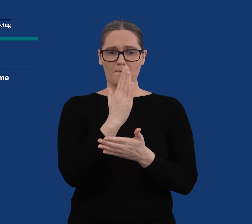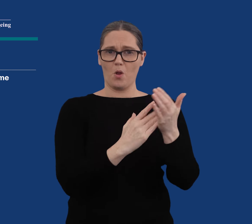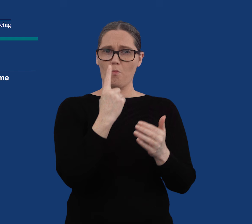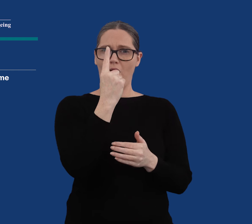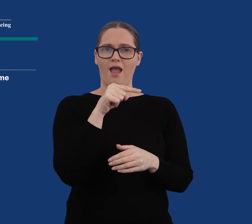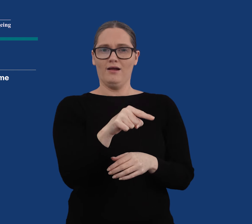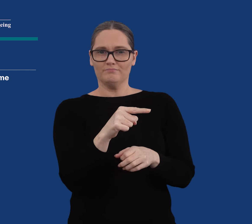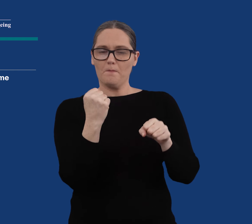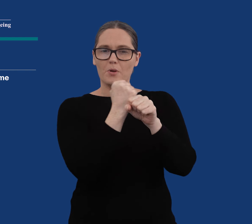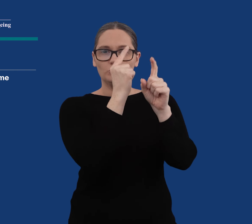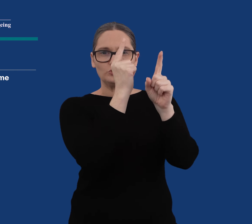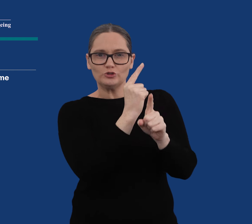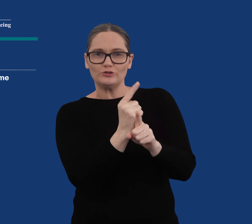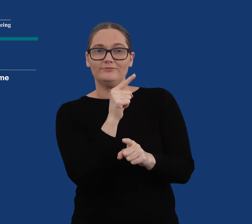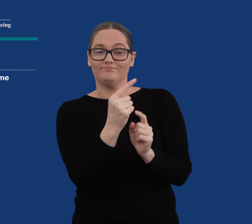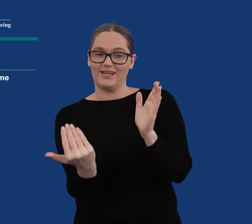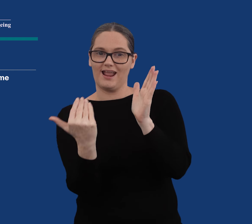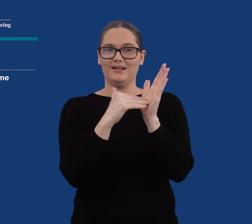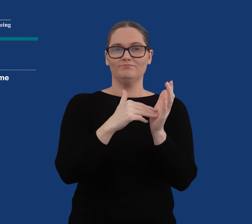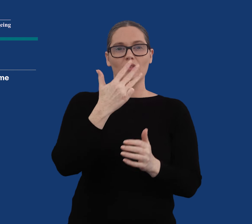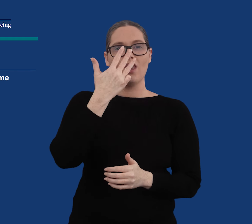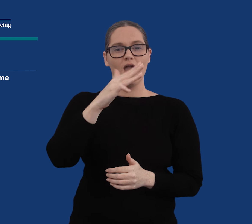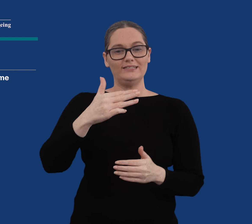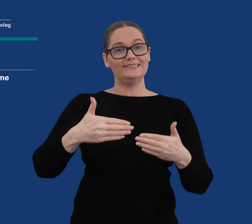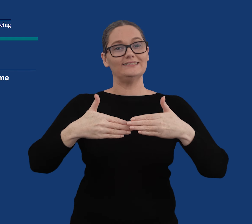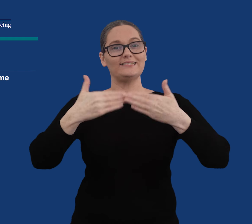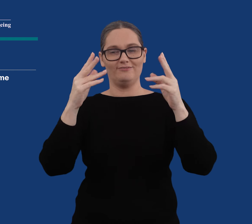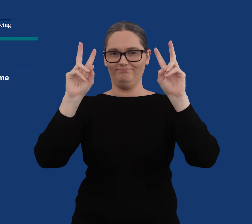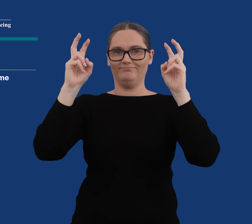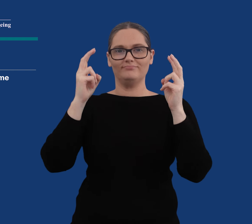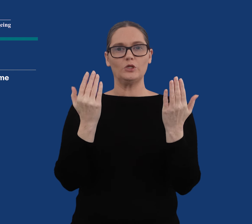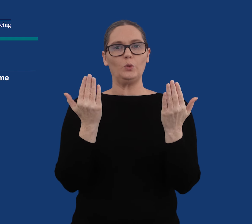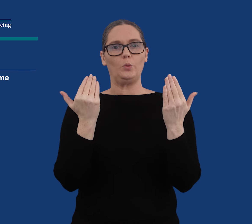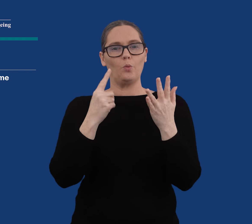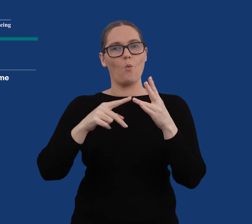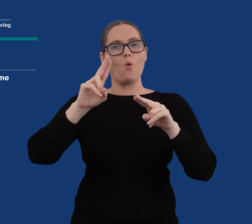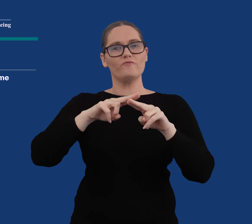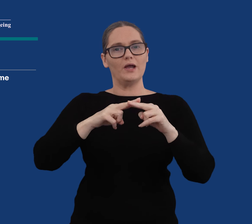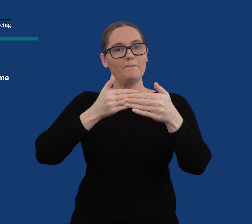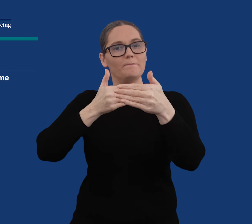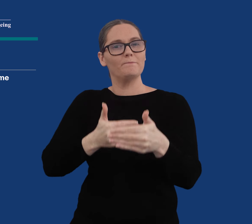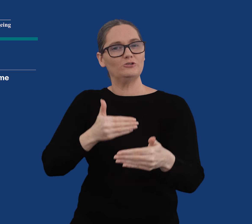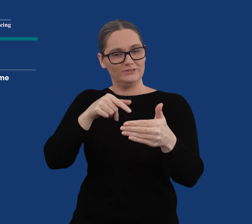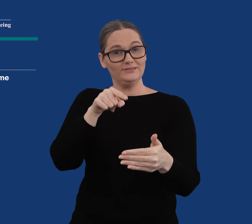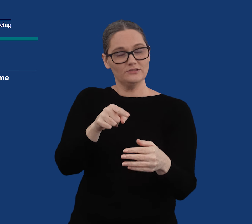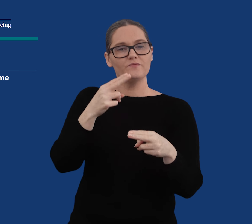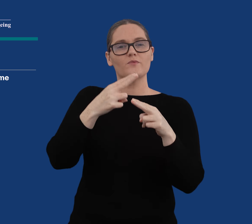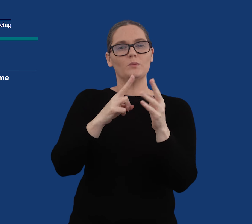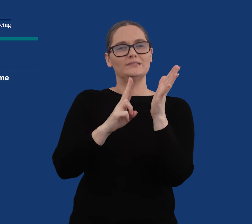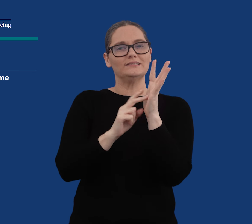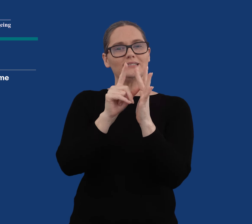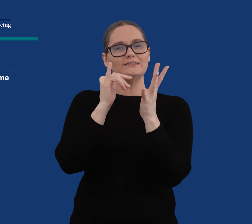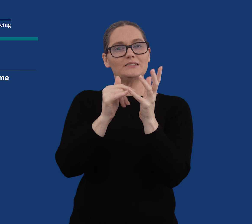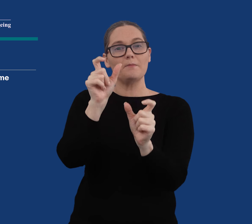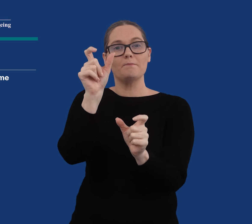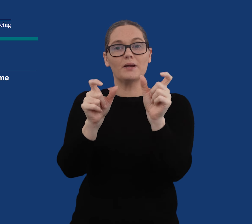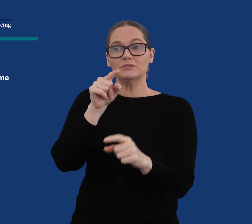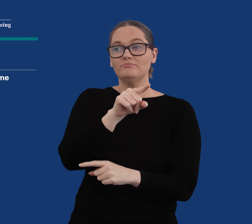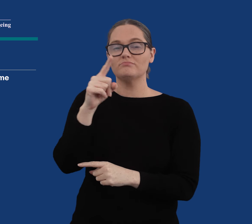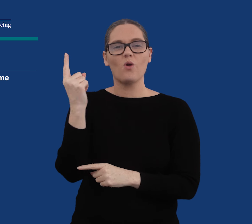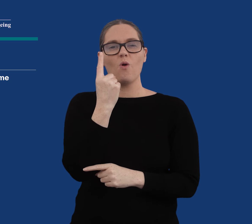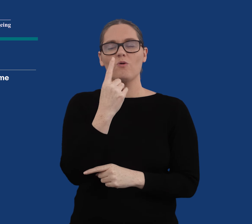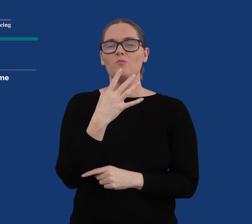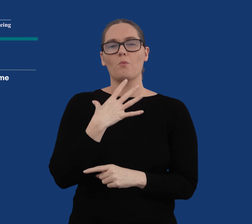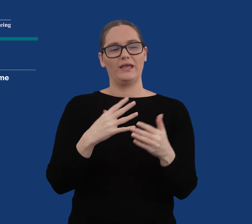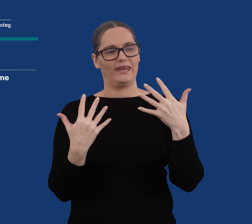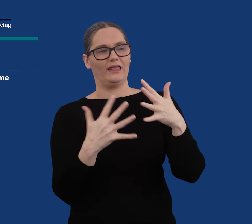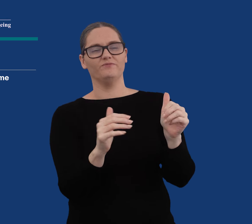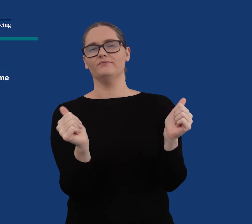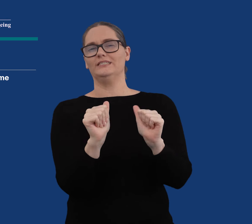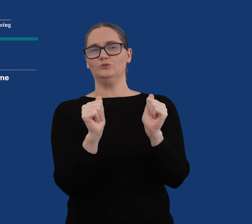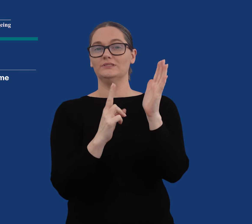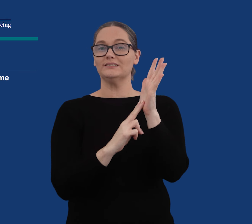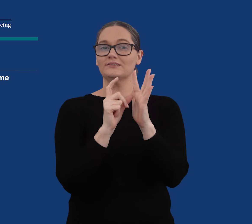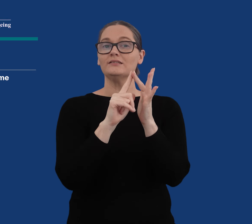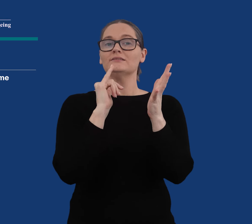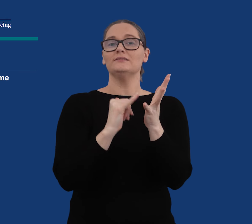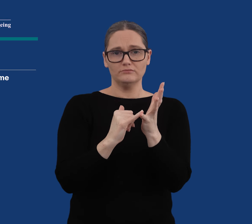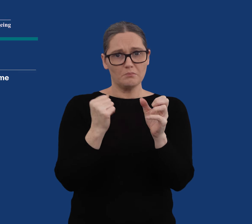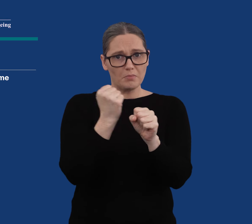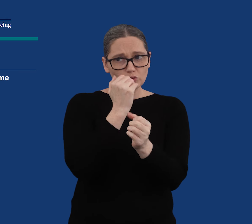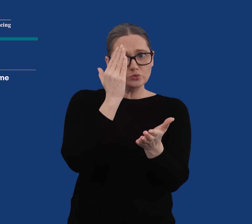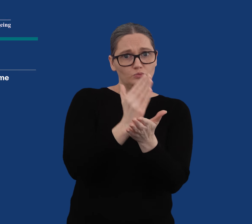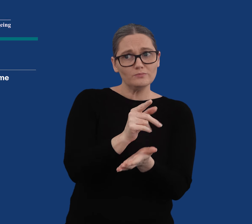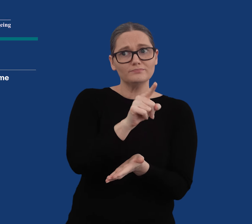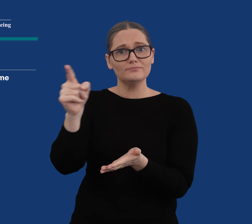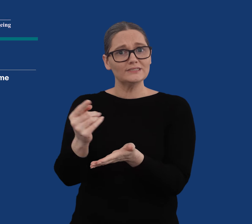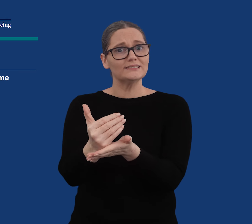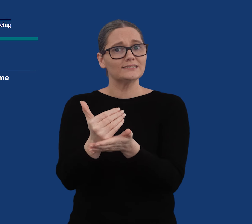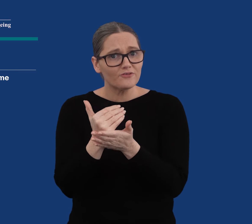Part 1 makes changes to provide more safety for NDIS participants wishing to leave the NDIS by adding a 90-day ‘cooling-off period’.